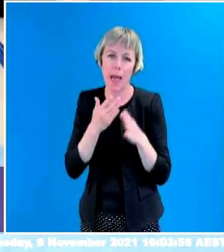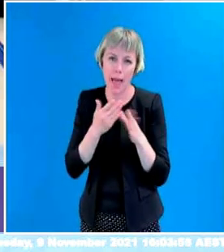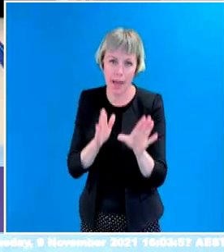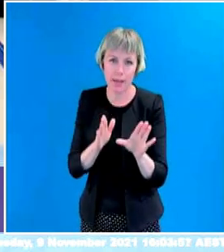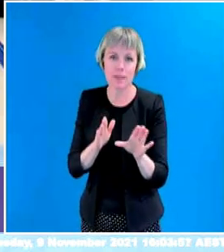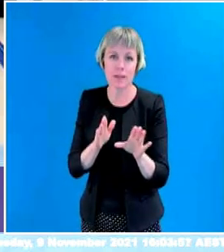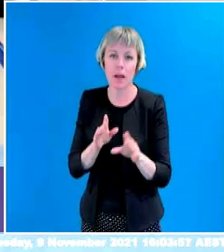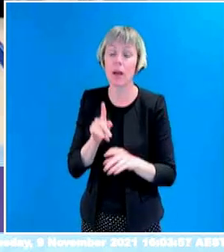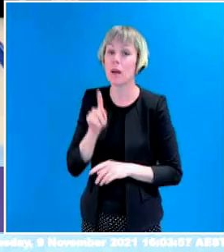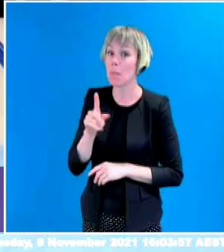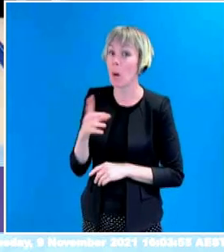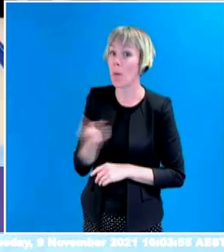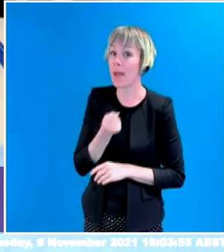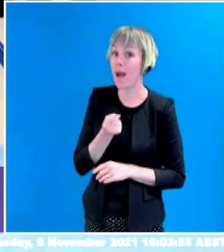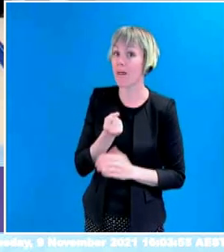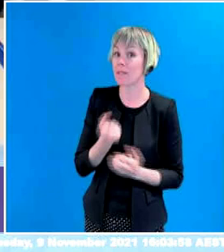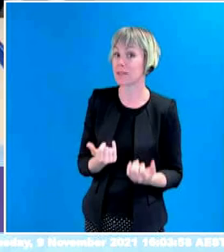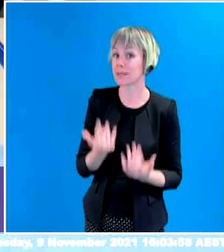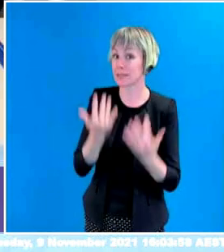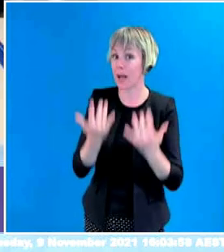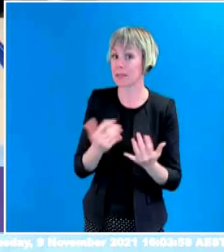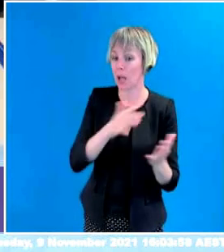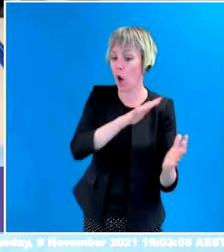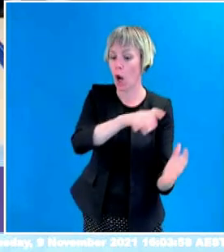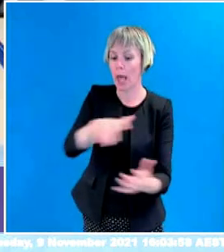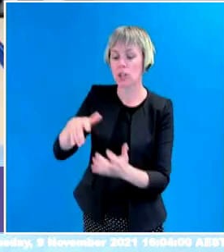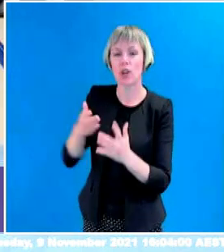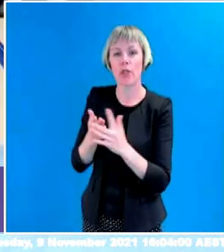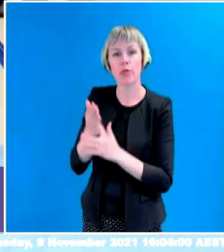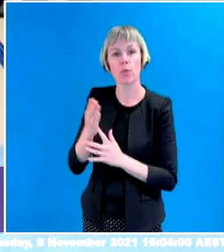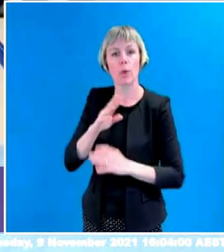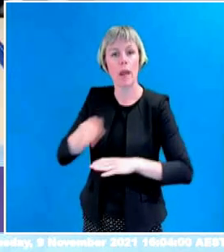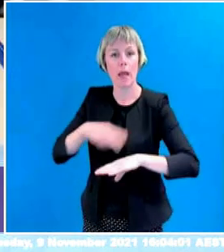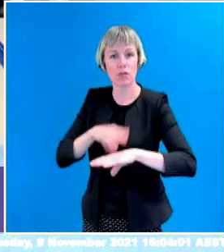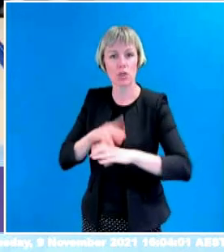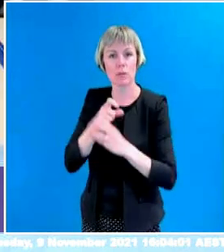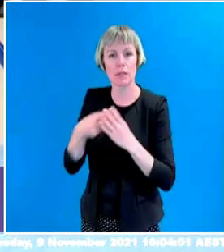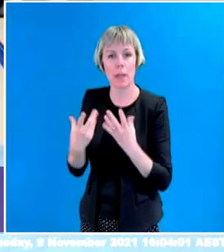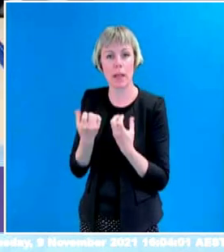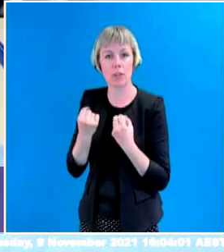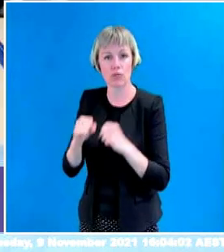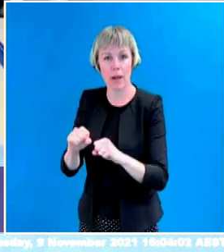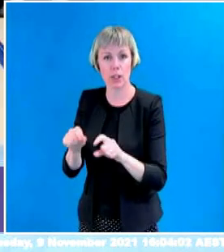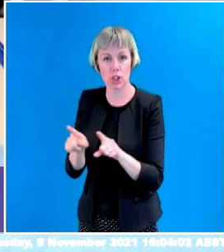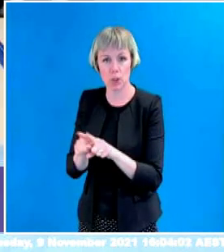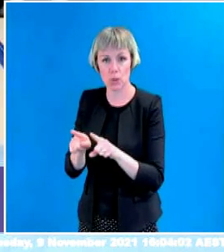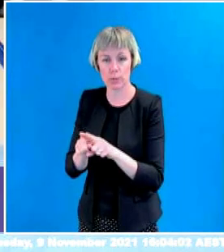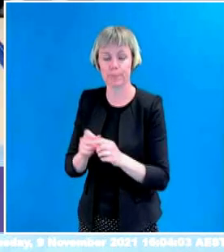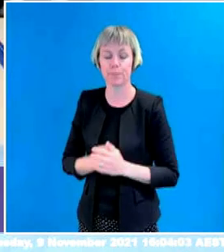Disability Strategy. In relation to the current National Disability Strategy, certainly